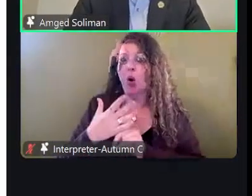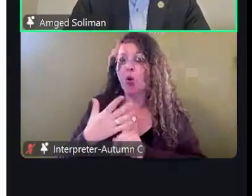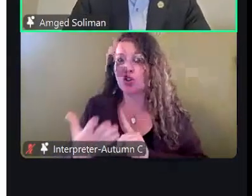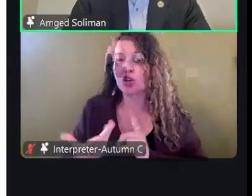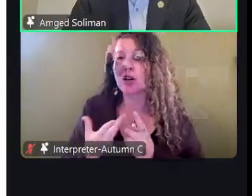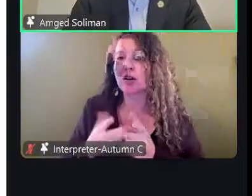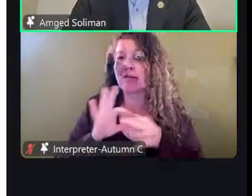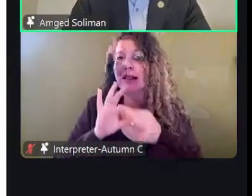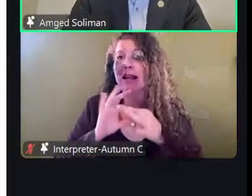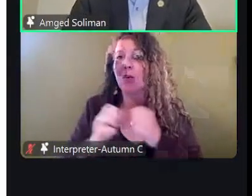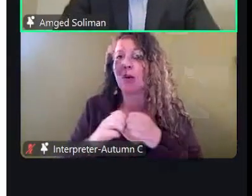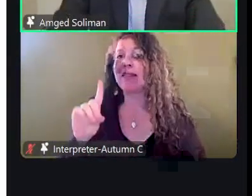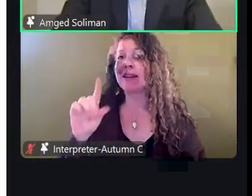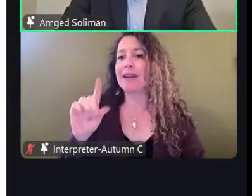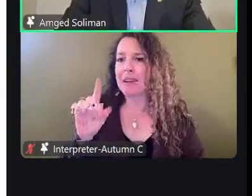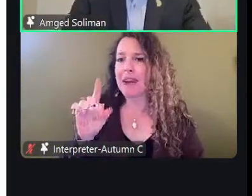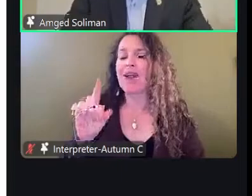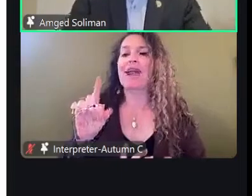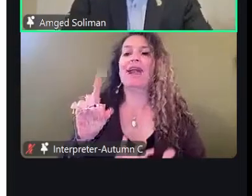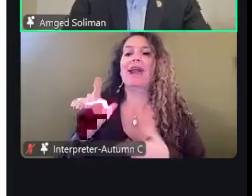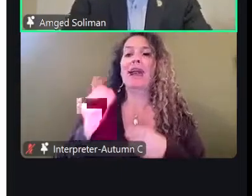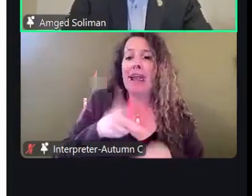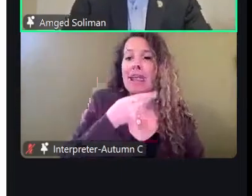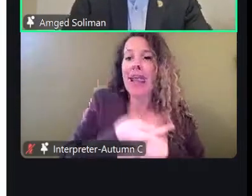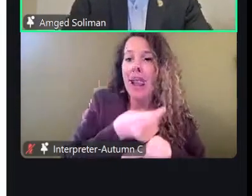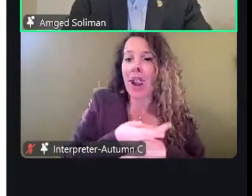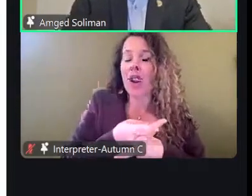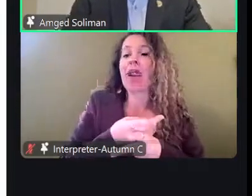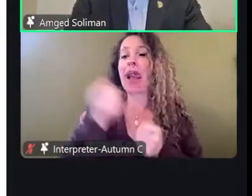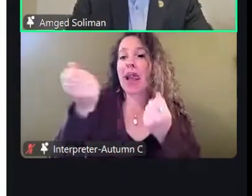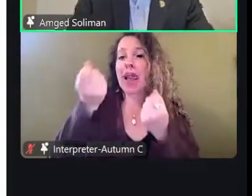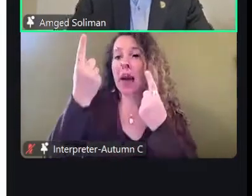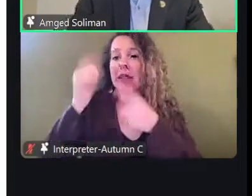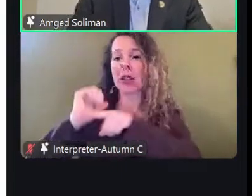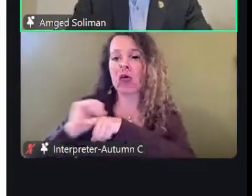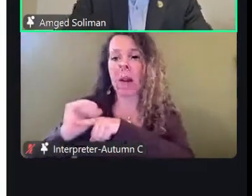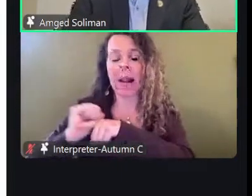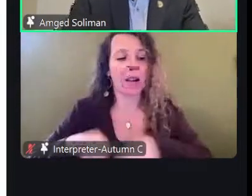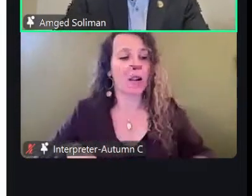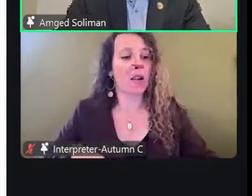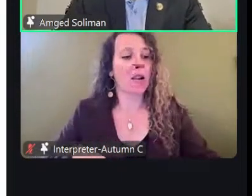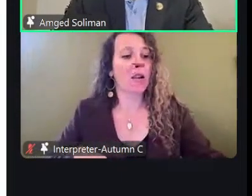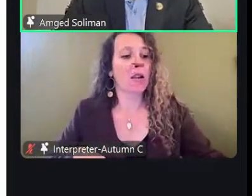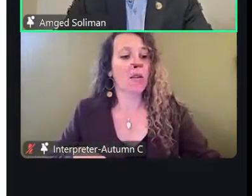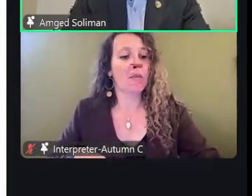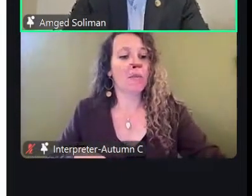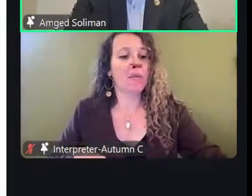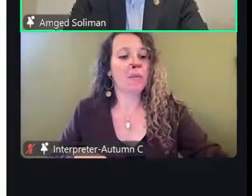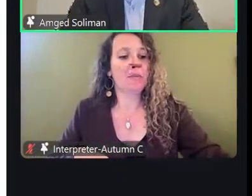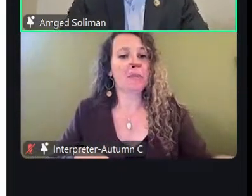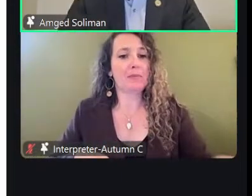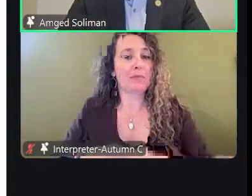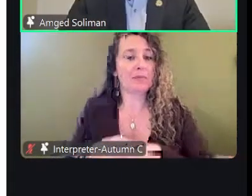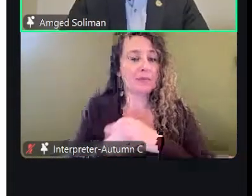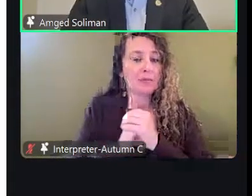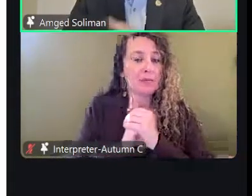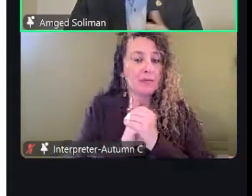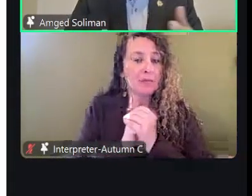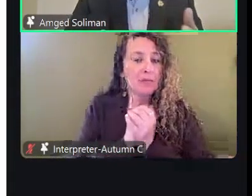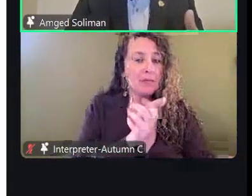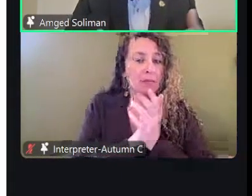disability clinical care and competency training. Oh, I'm sorry. Here we are. Uh, now things have